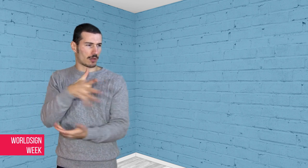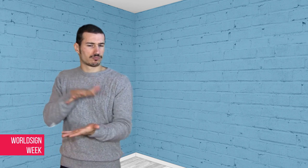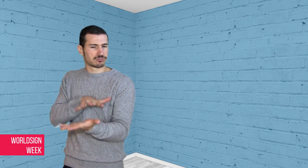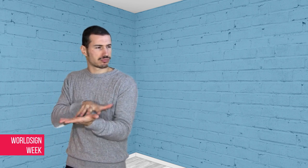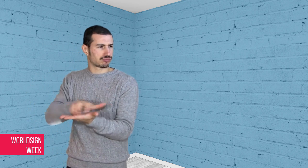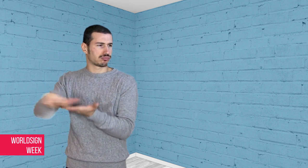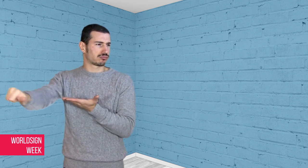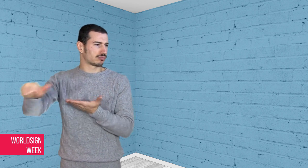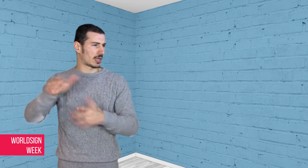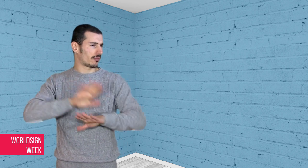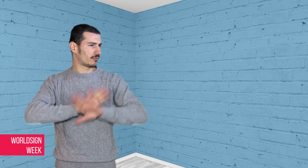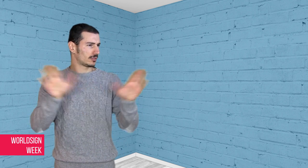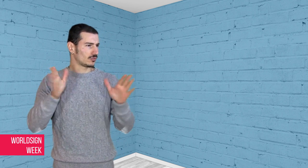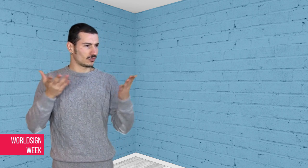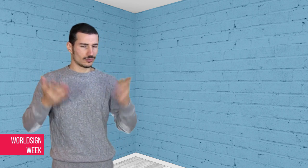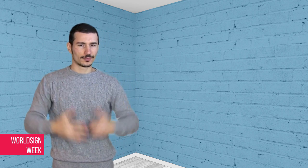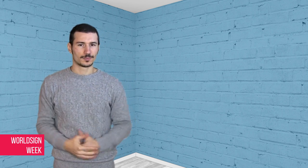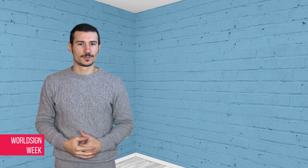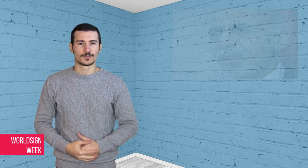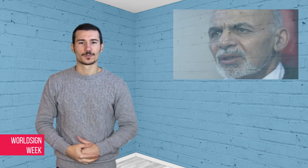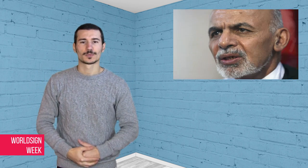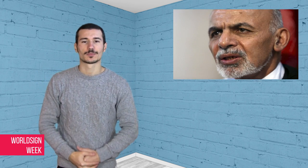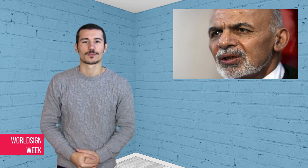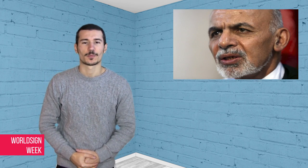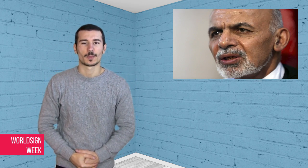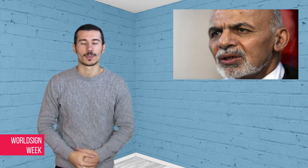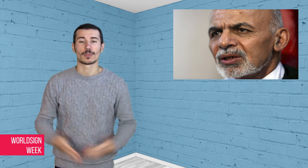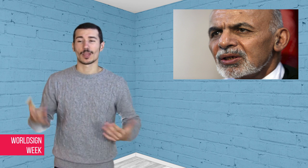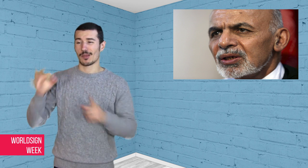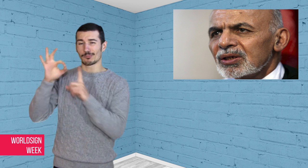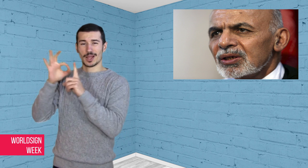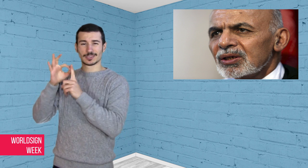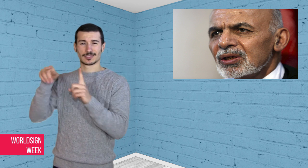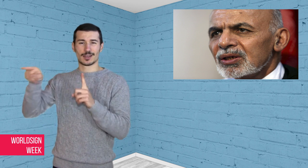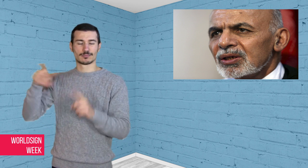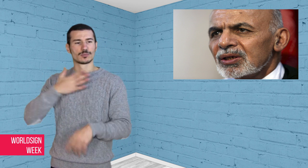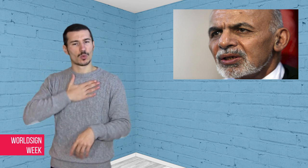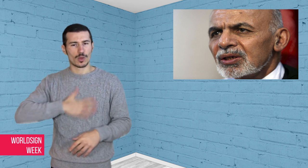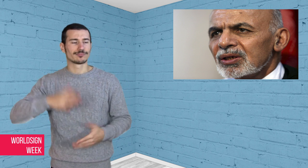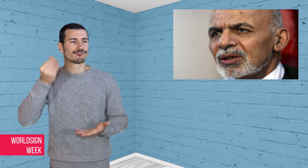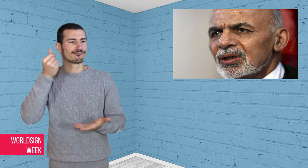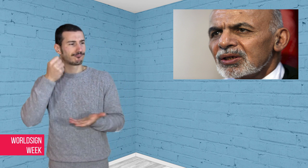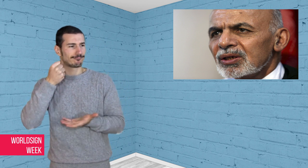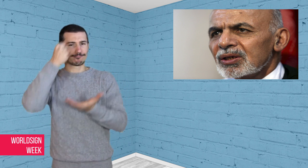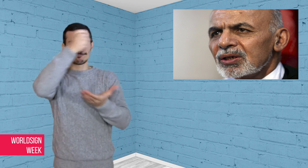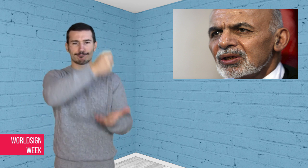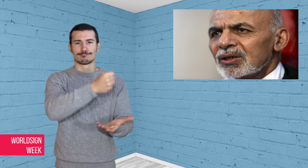if it lost its sanctuary in Pakistan.